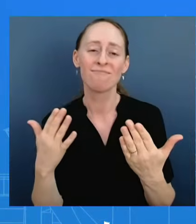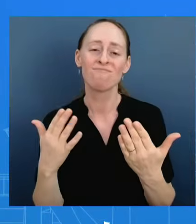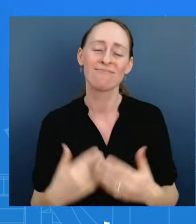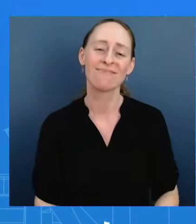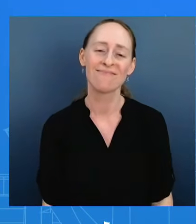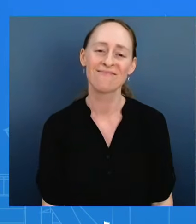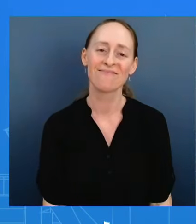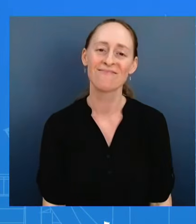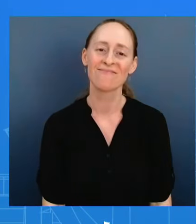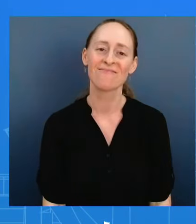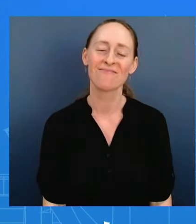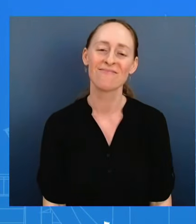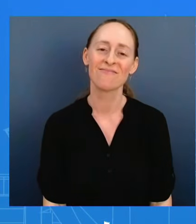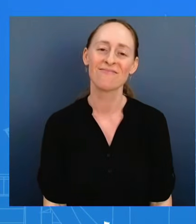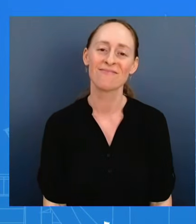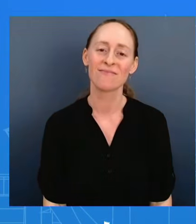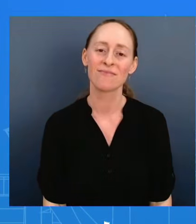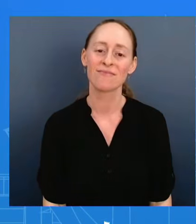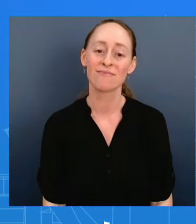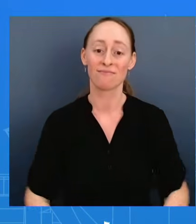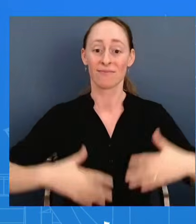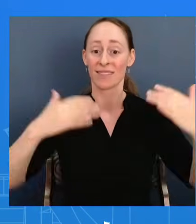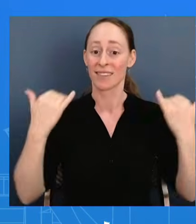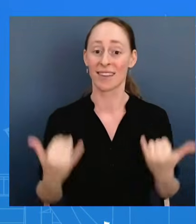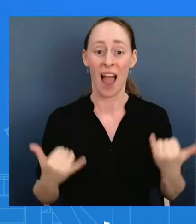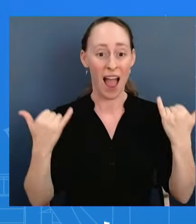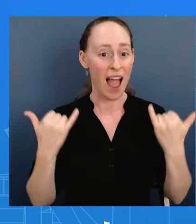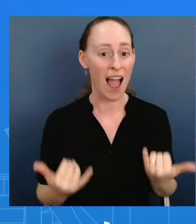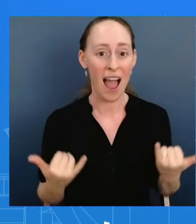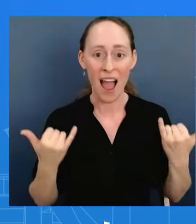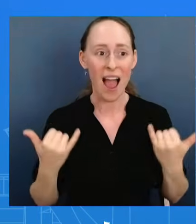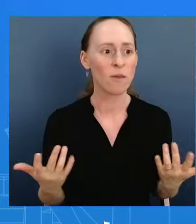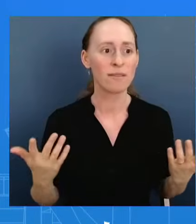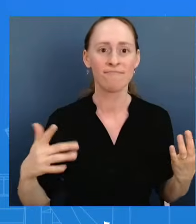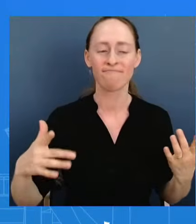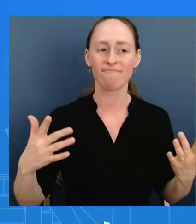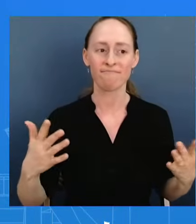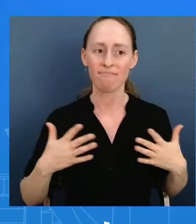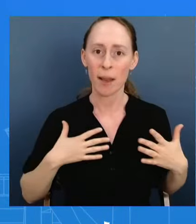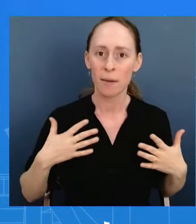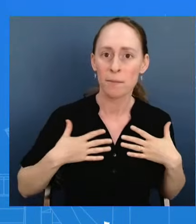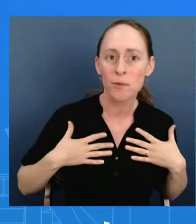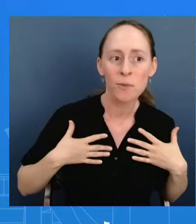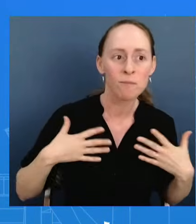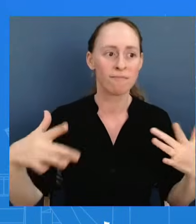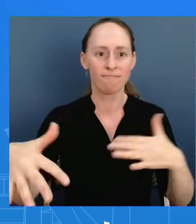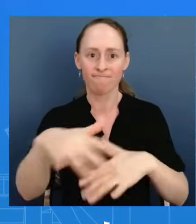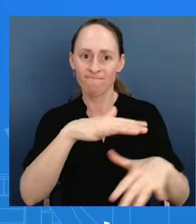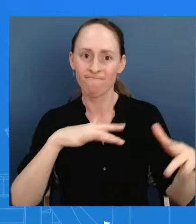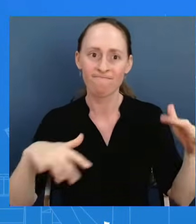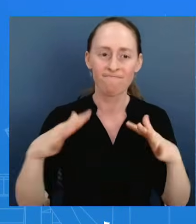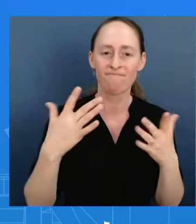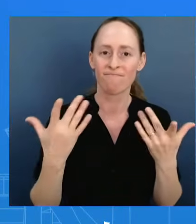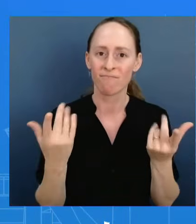Ms. Jean-Pierre: I think -- The Press: Is it -- Ms. Jean-Pierre: Oh, I’m sorry. The Press: No, that’s all right. Ms. Jean-Pierre: Sorry. The Press: I’m just curious: Is there melancholy? What -- what’s -- what’s the exact mood right now?